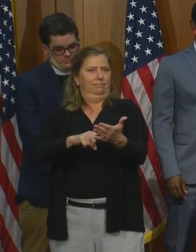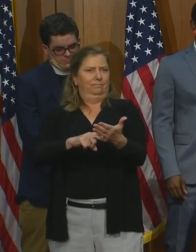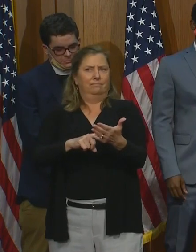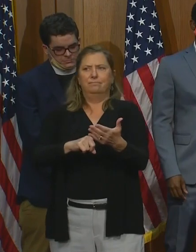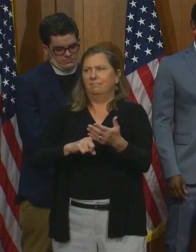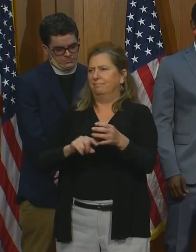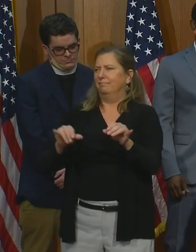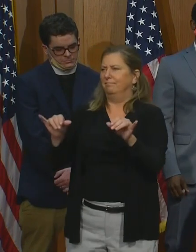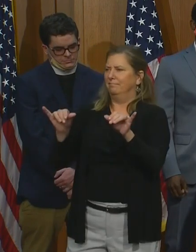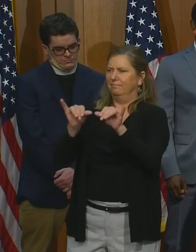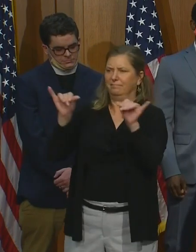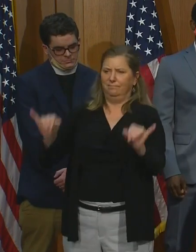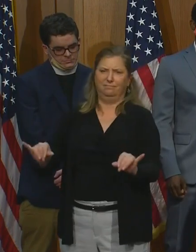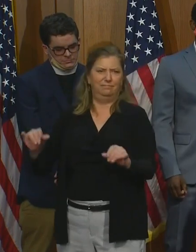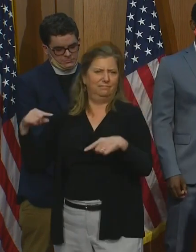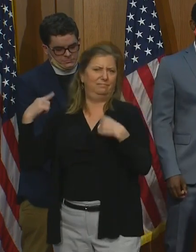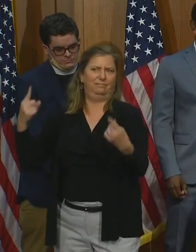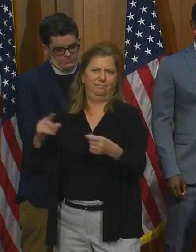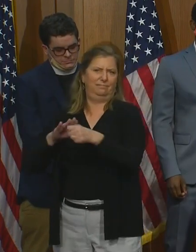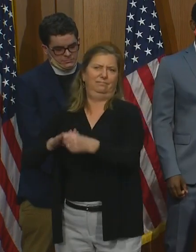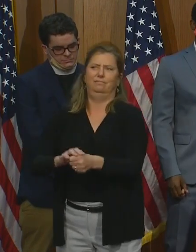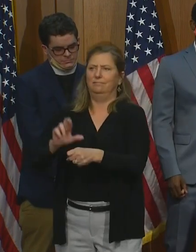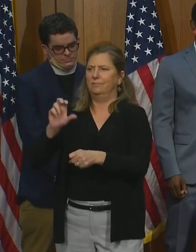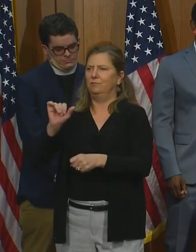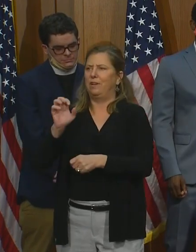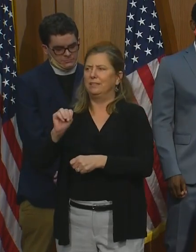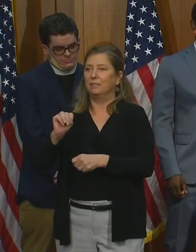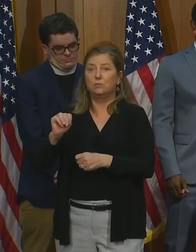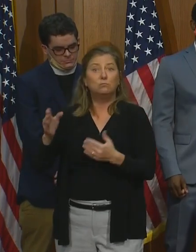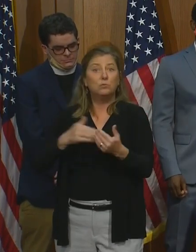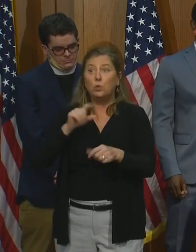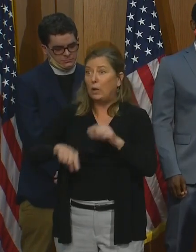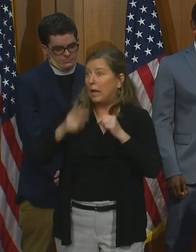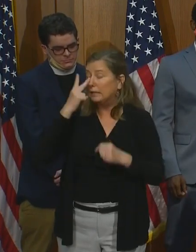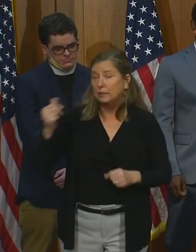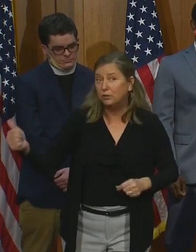TO ACKNOWLEDGE THE REALITY OF